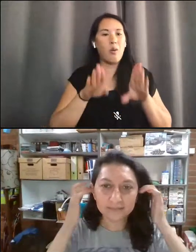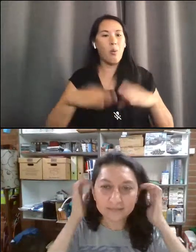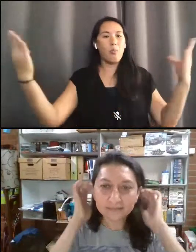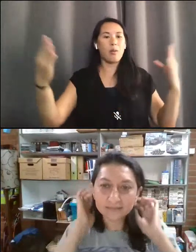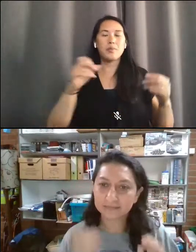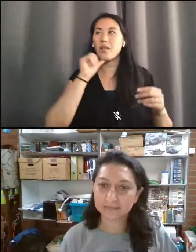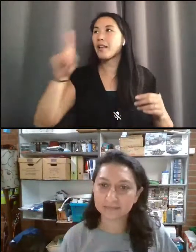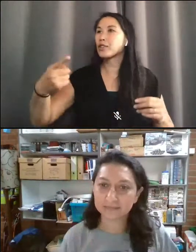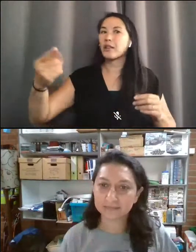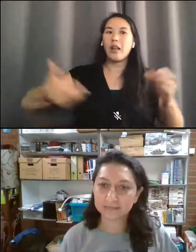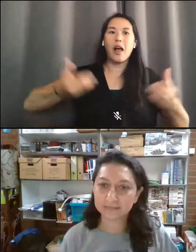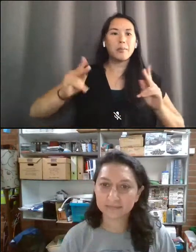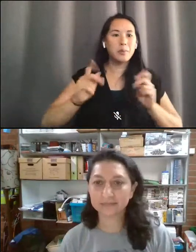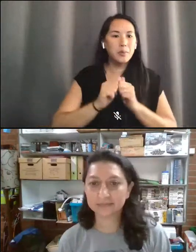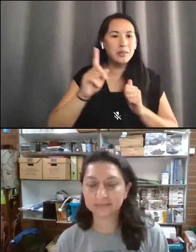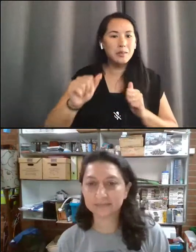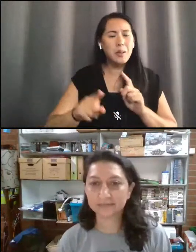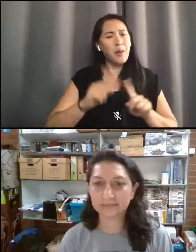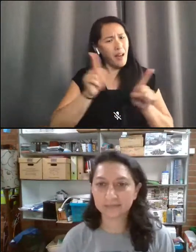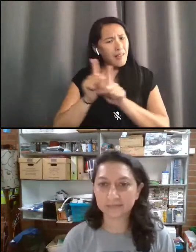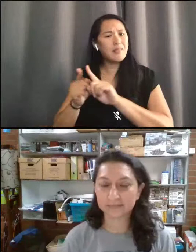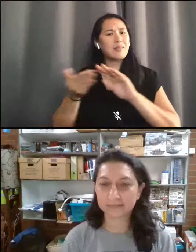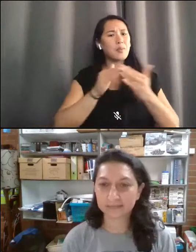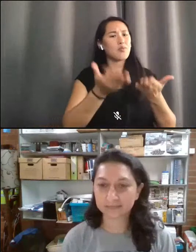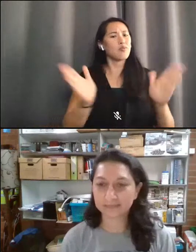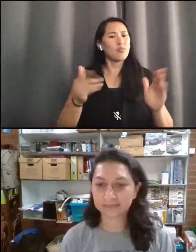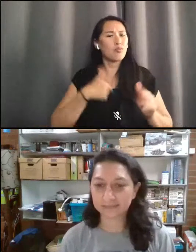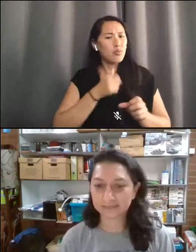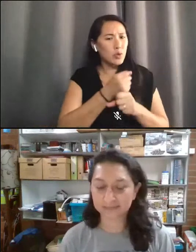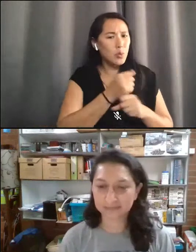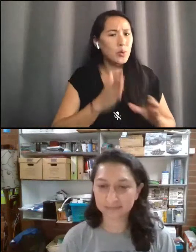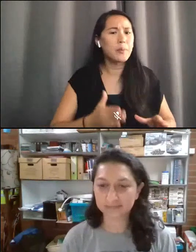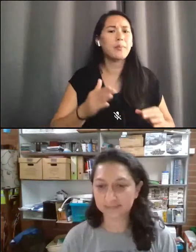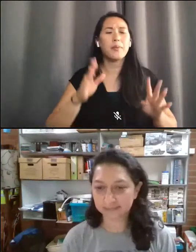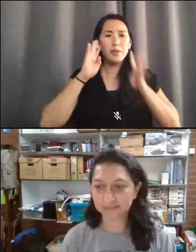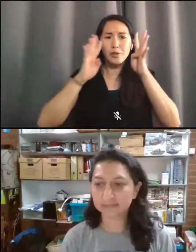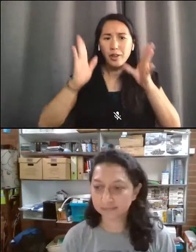with disabilities but basically as a community of creators and makers we should be able to to